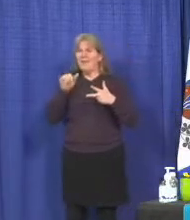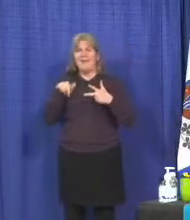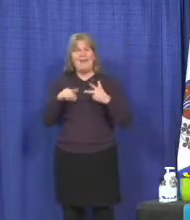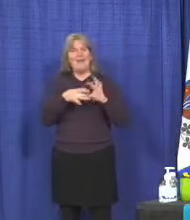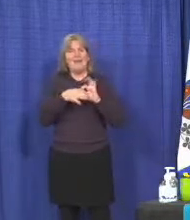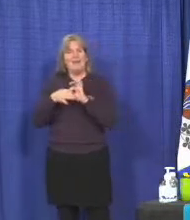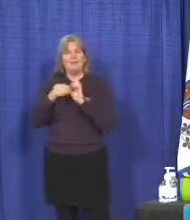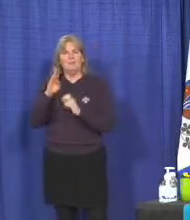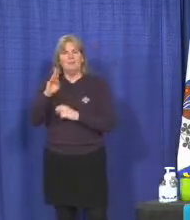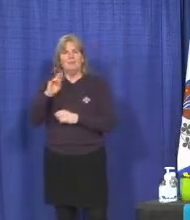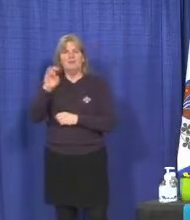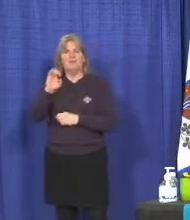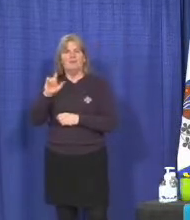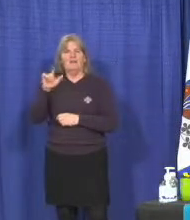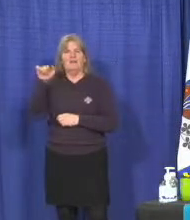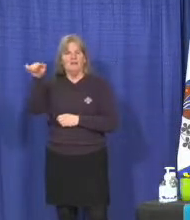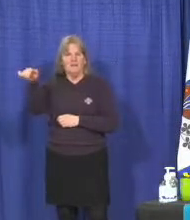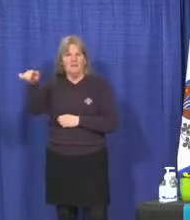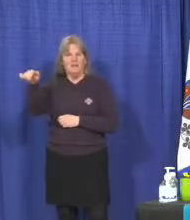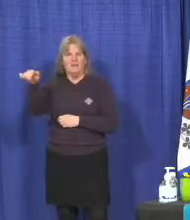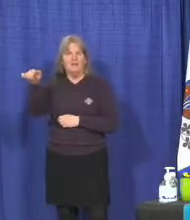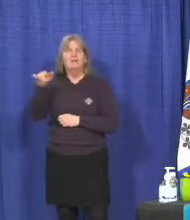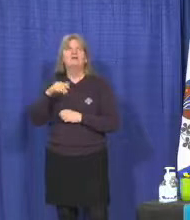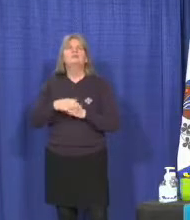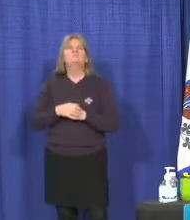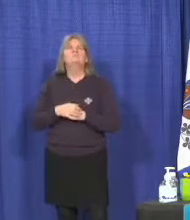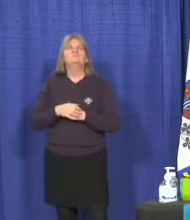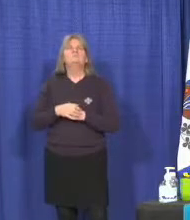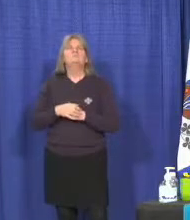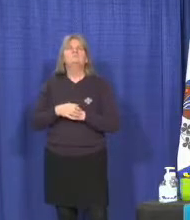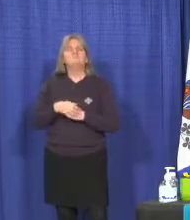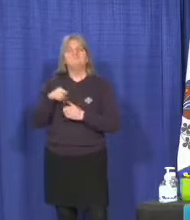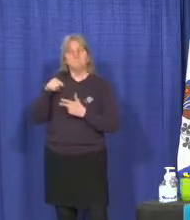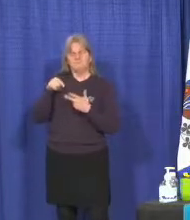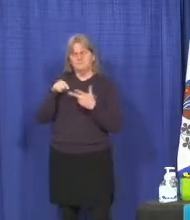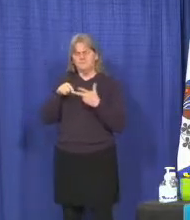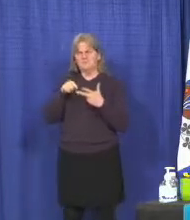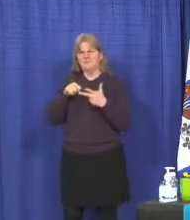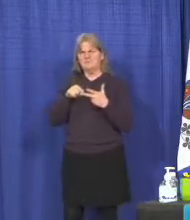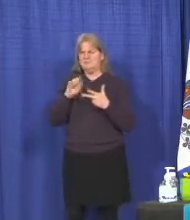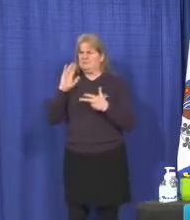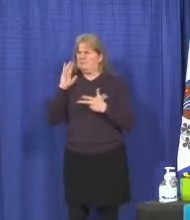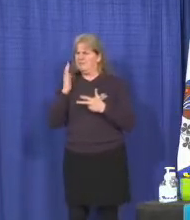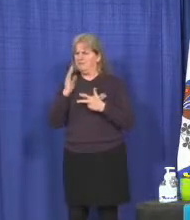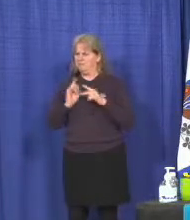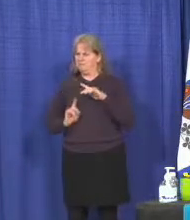associated with Brazil. And has appeared in many